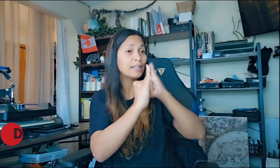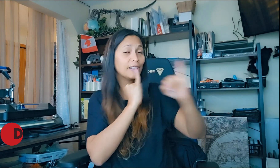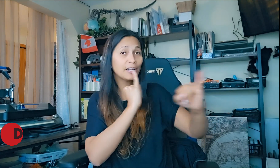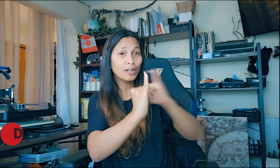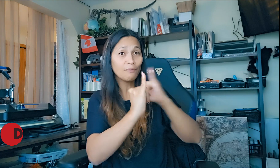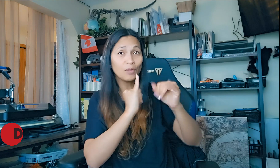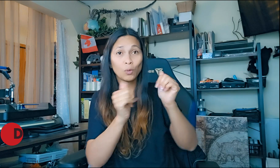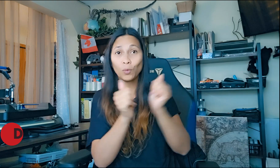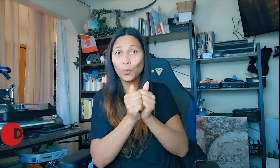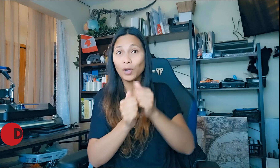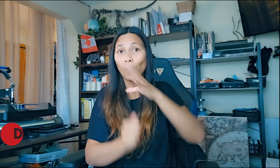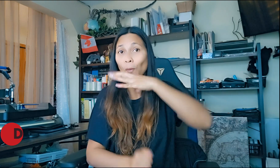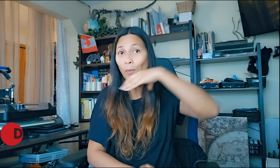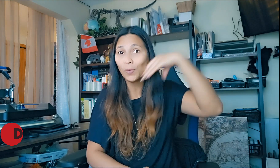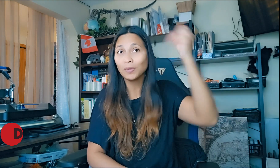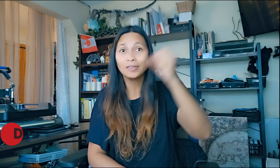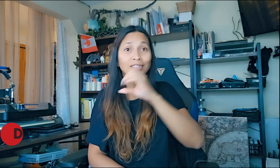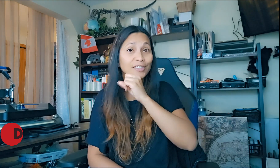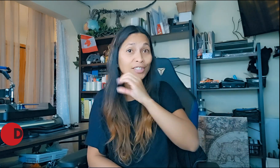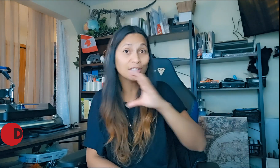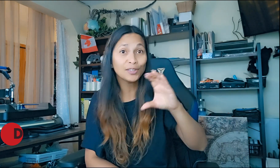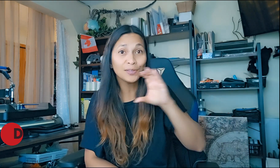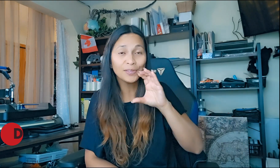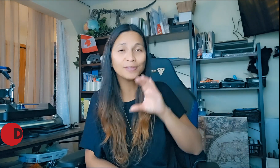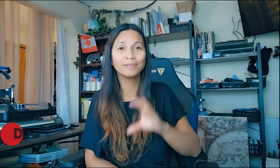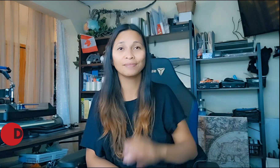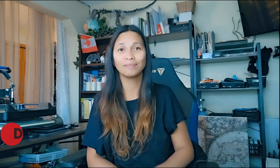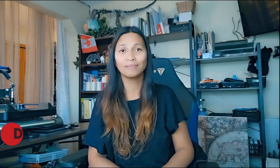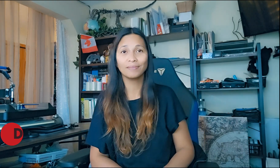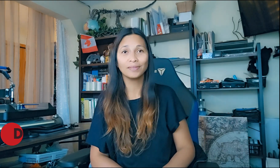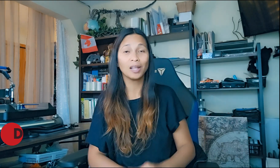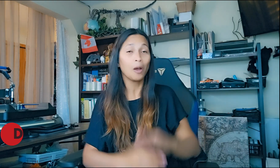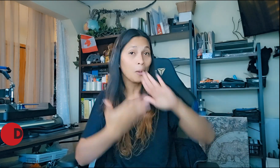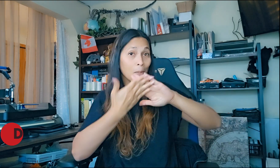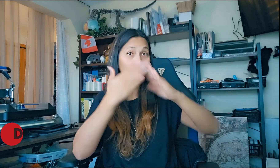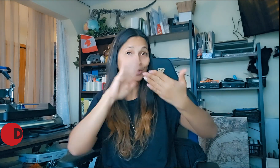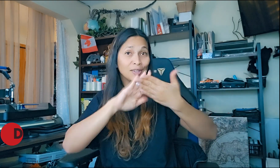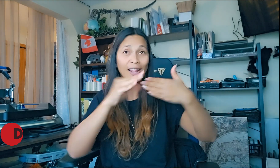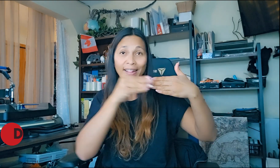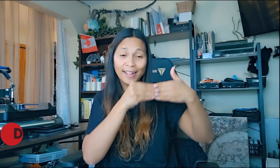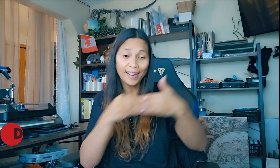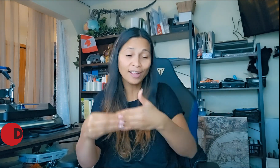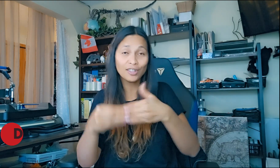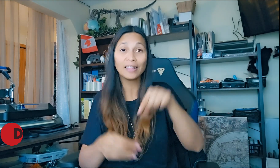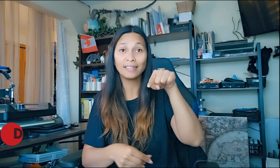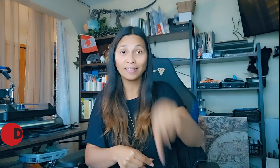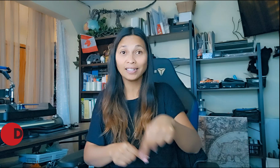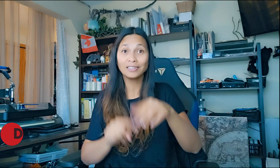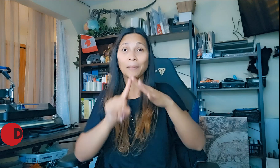senior citizens and community leaders. This is just the beginning...